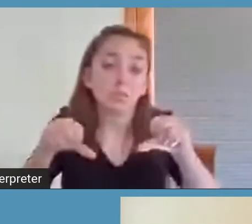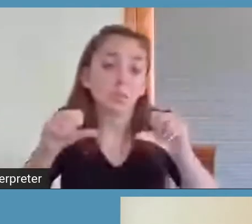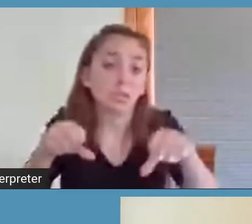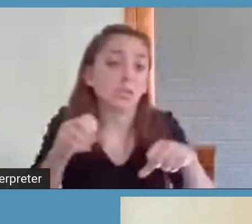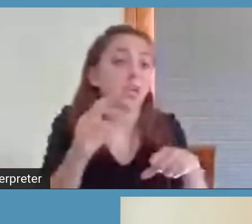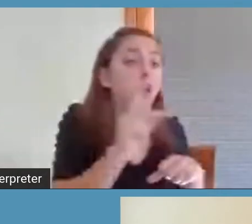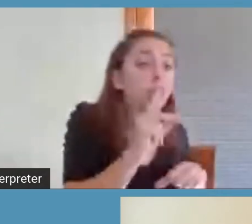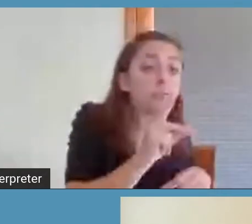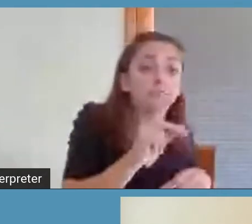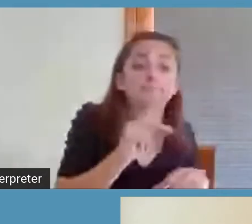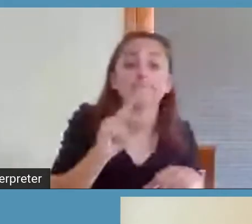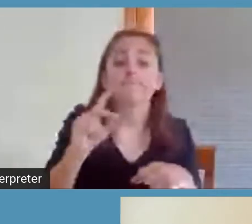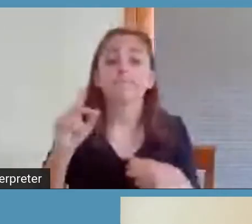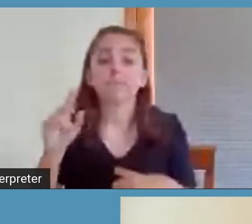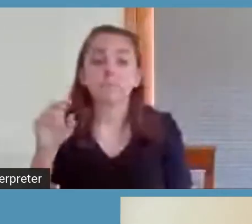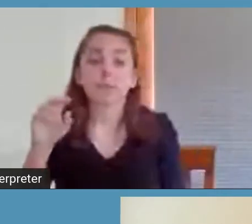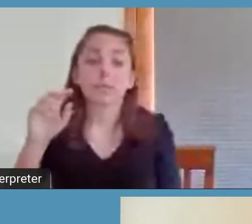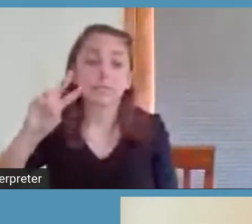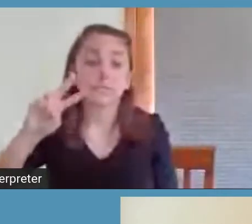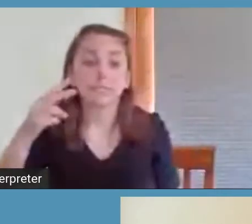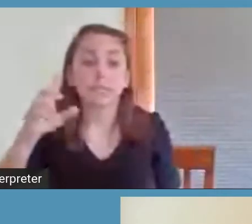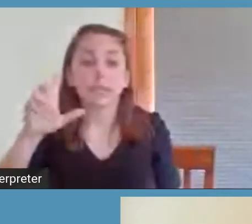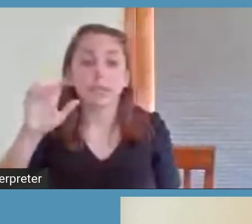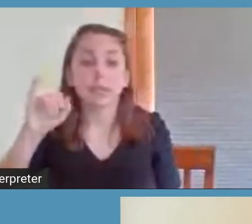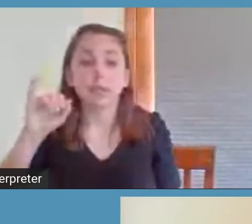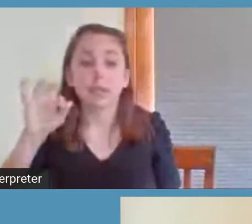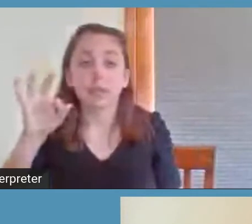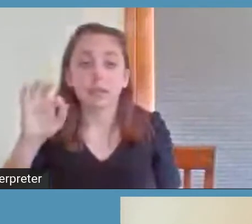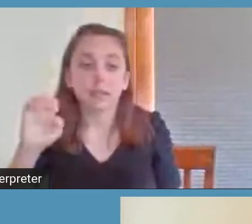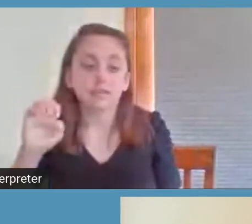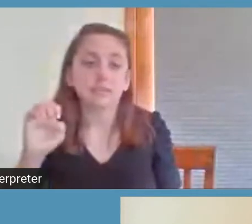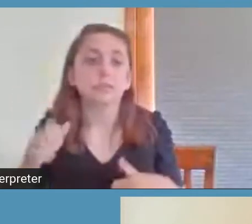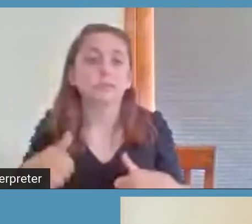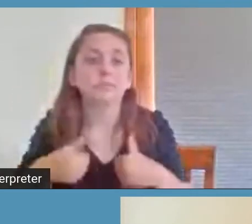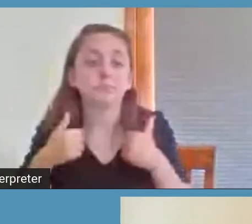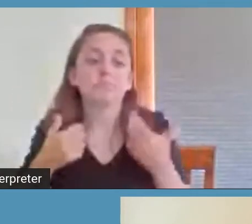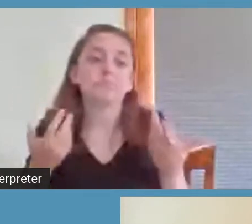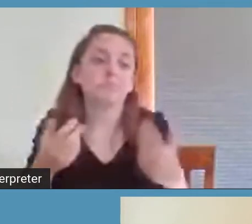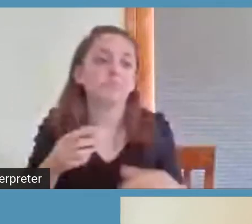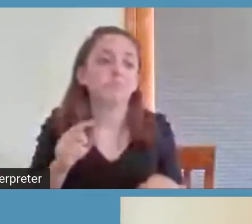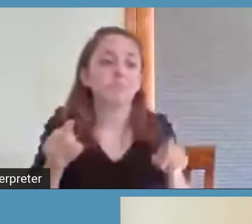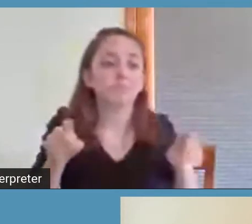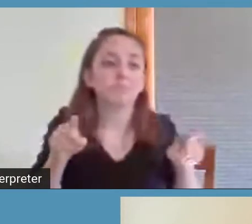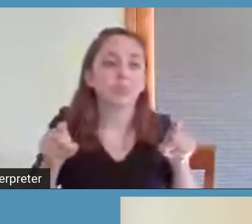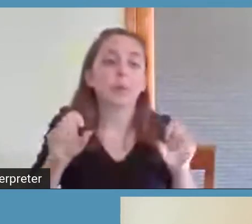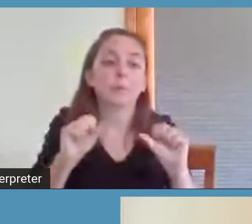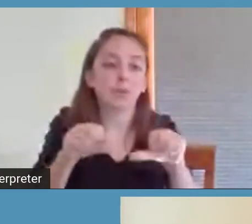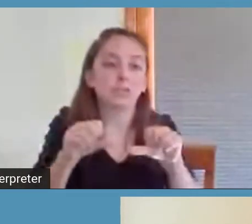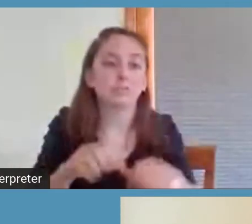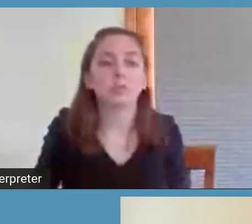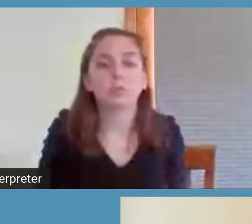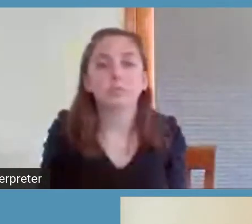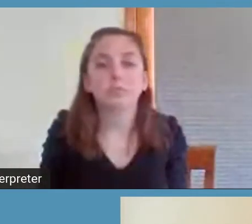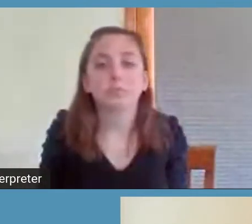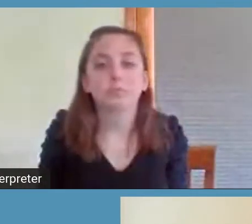and other platforms yeah cool um all right shifting gears here what are the best ways